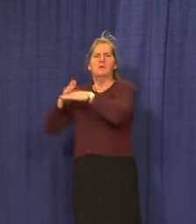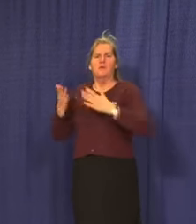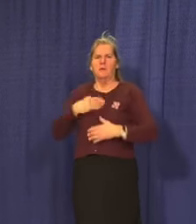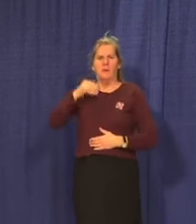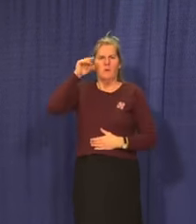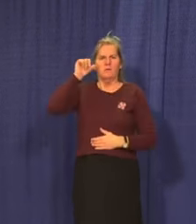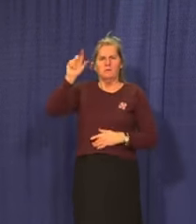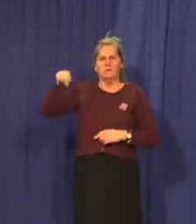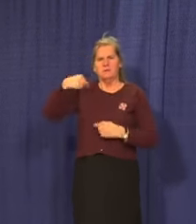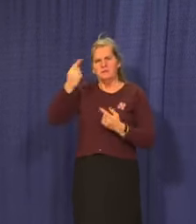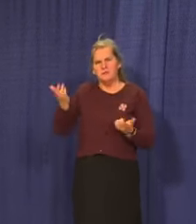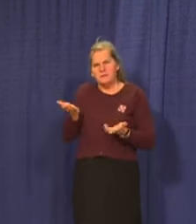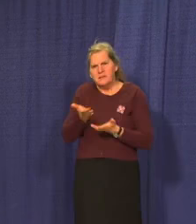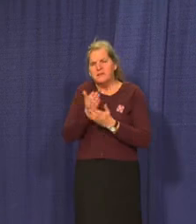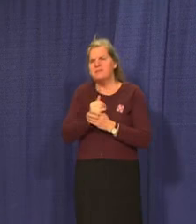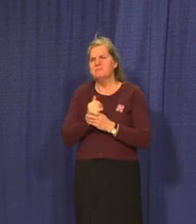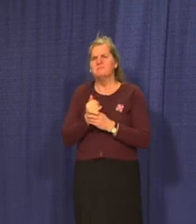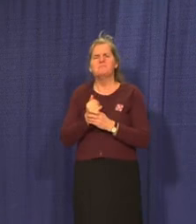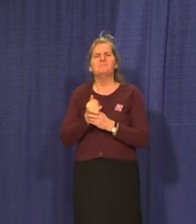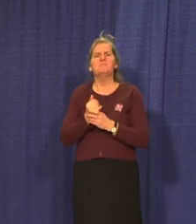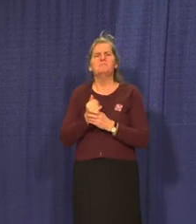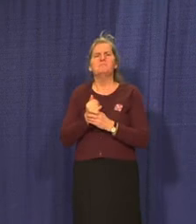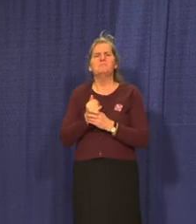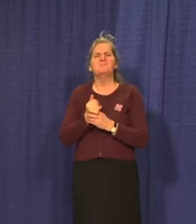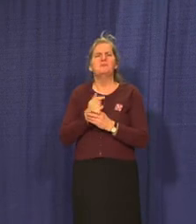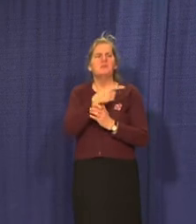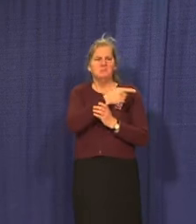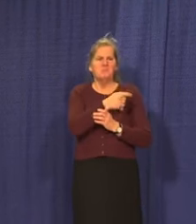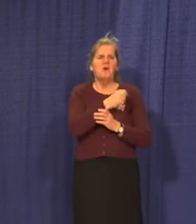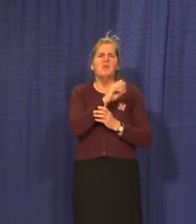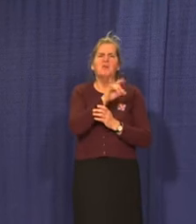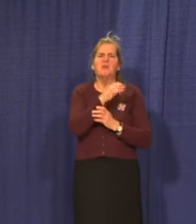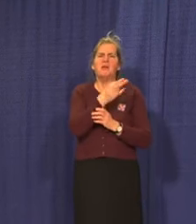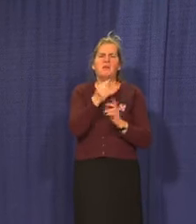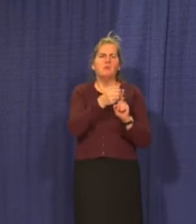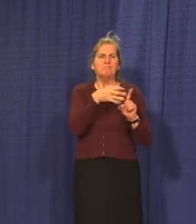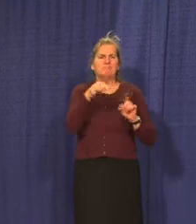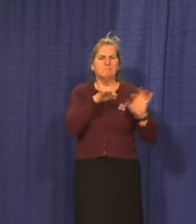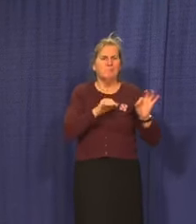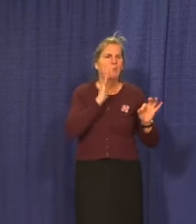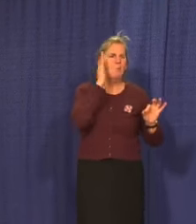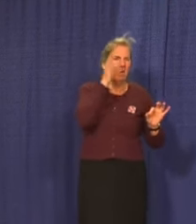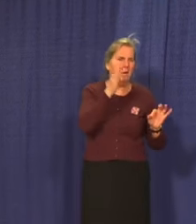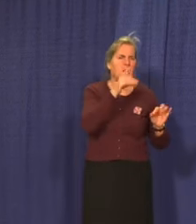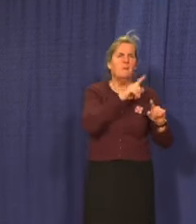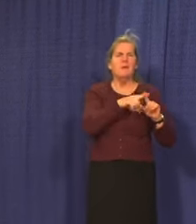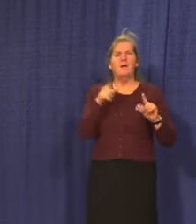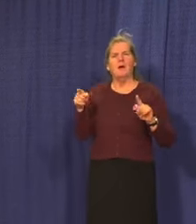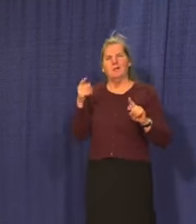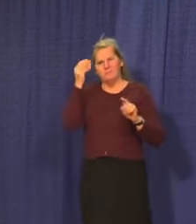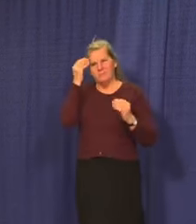PAST FEW DAYS. DR HANLEY WILL SHARE MORE INFORMATION ABOUT THAT IN A MOMENT. BUT I WANT TO SAY THAT NOW